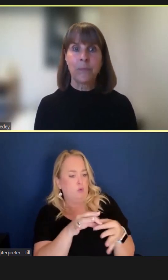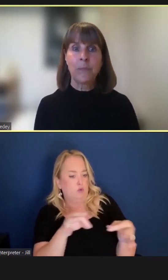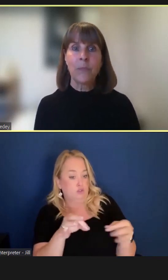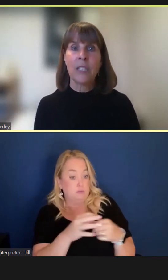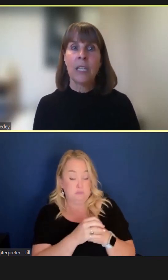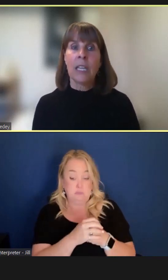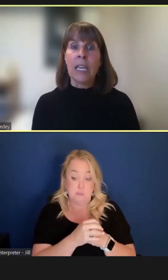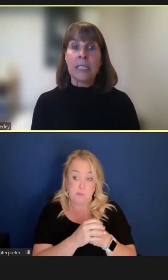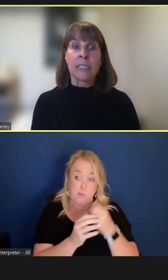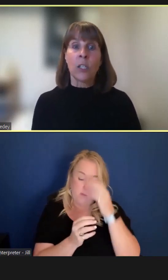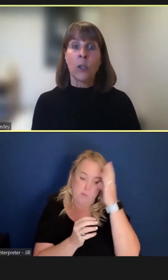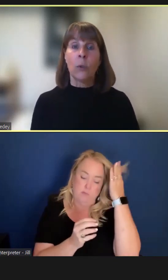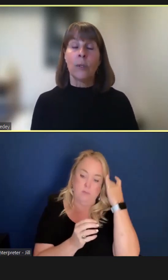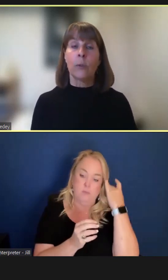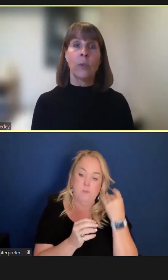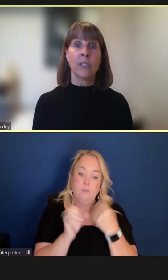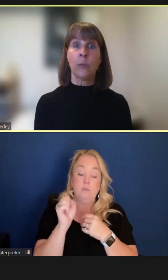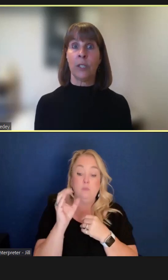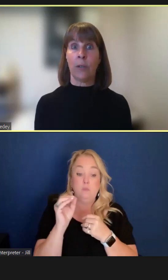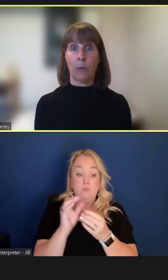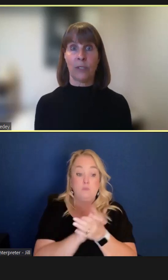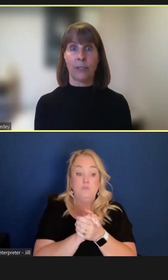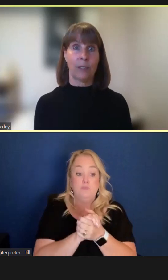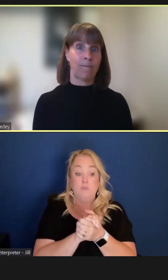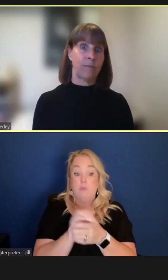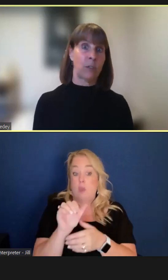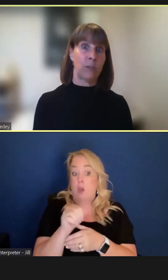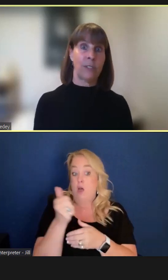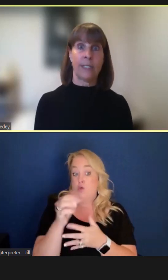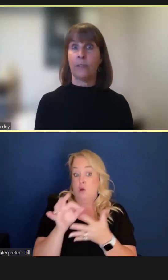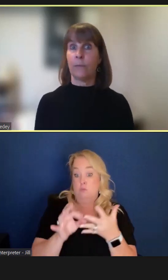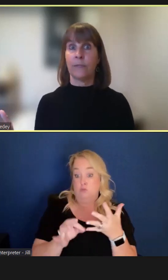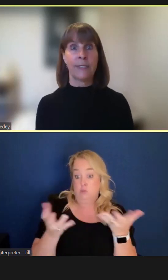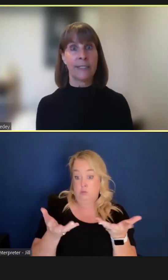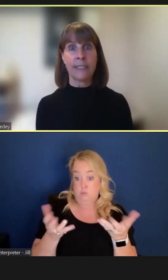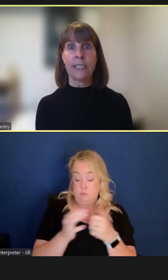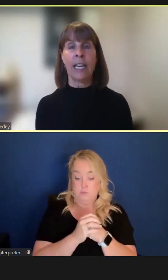language so what are some other options so if you say this isn't going to happen